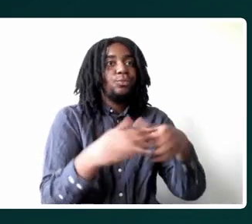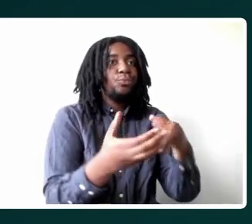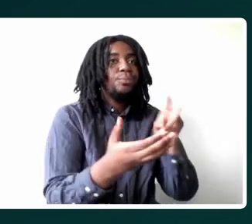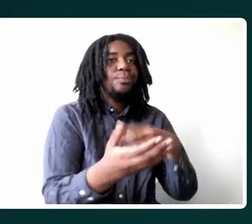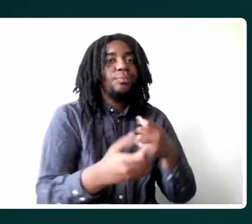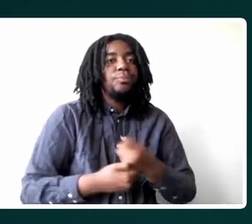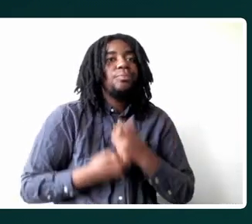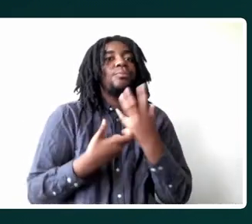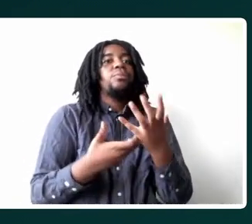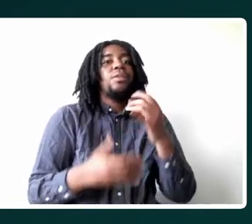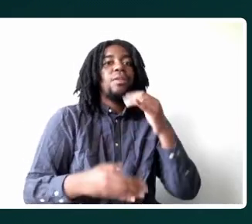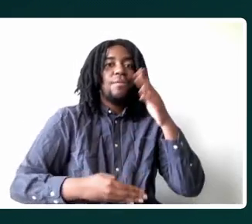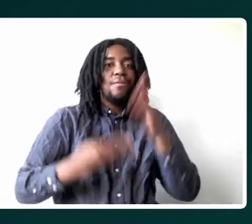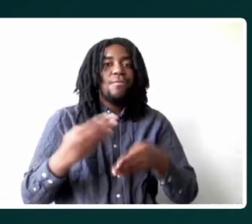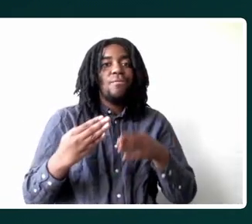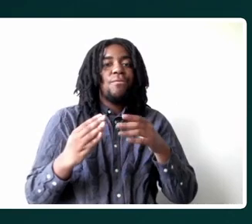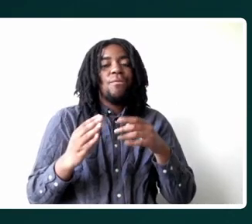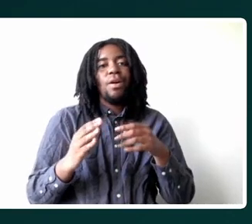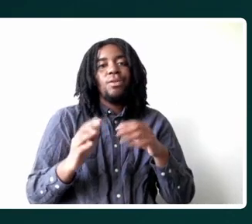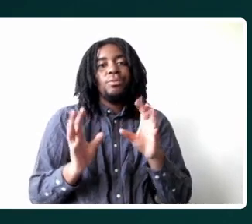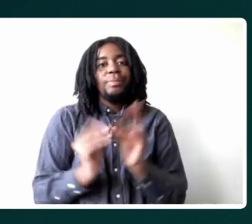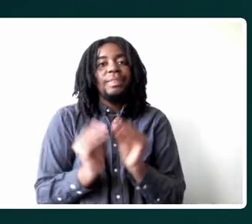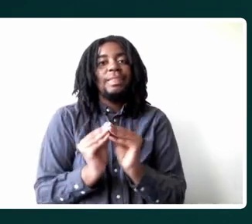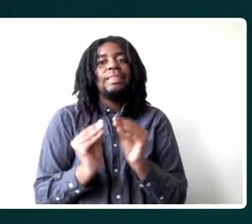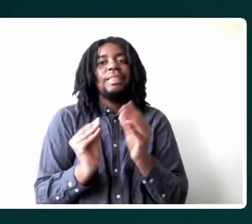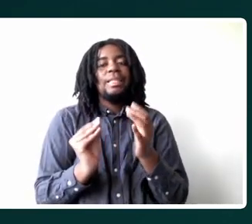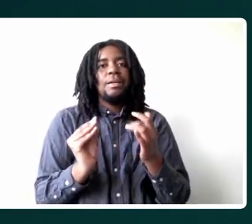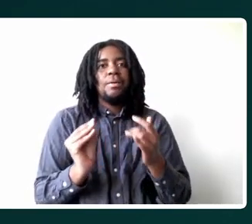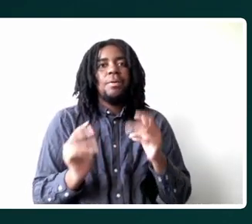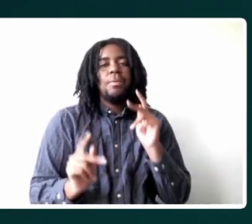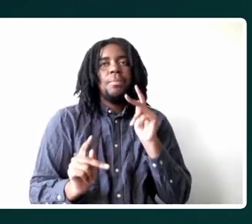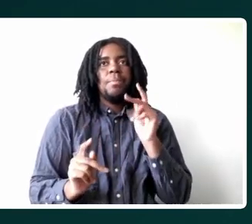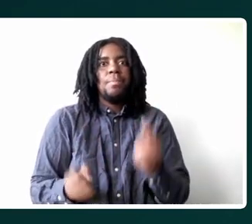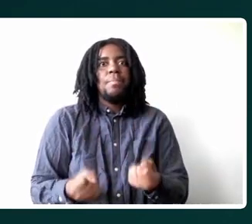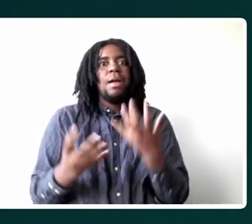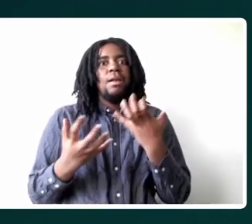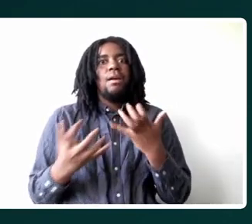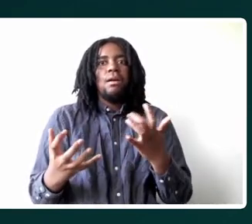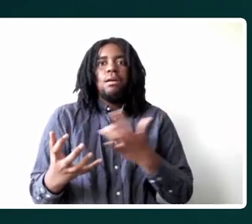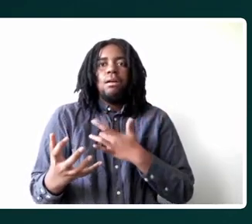of the participants became emotional as they acknowledged all that they had overcome and